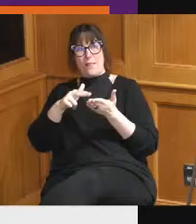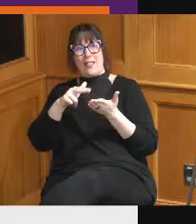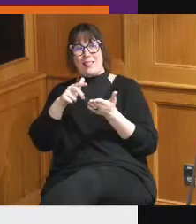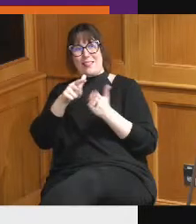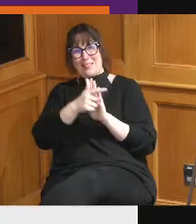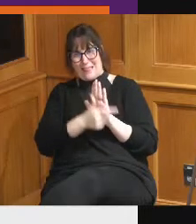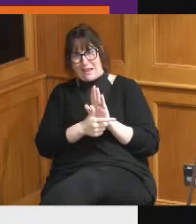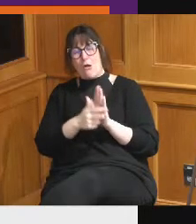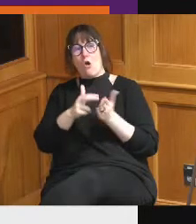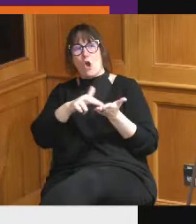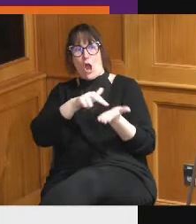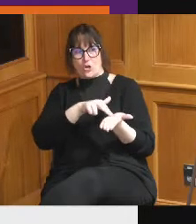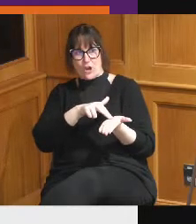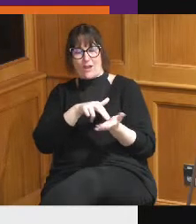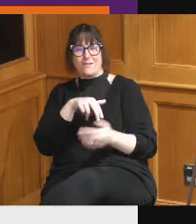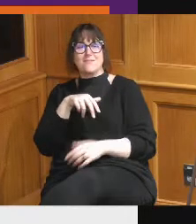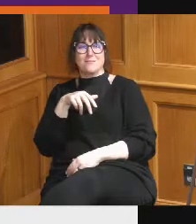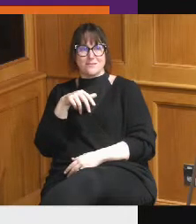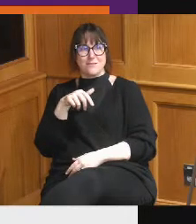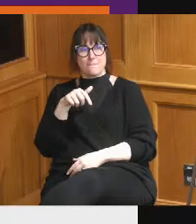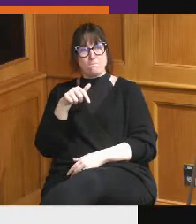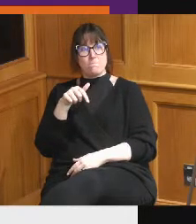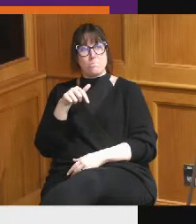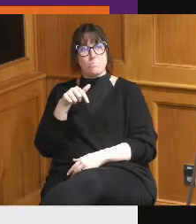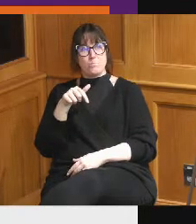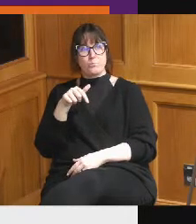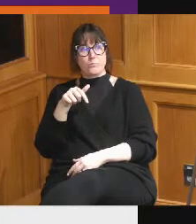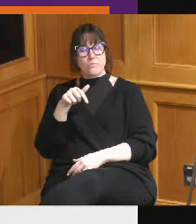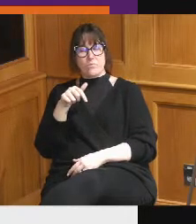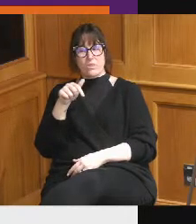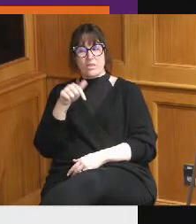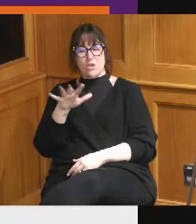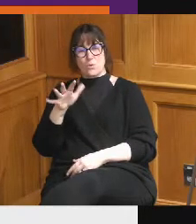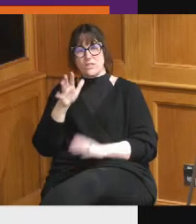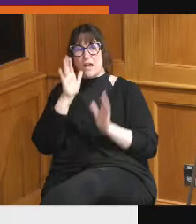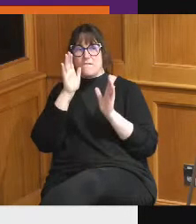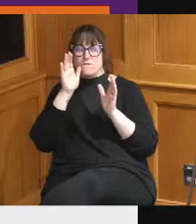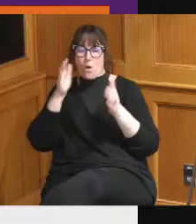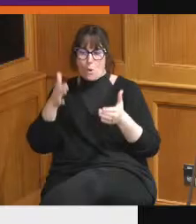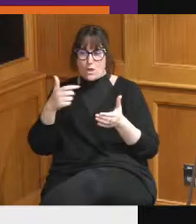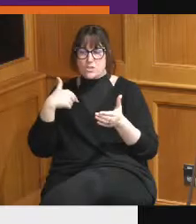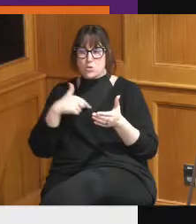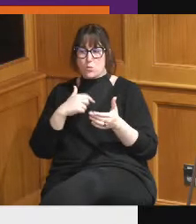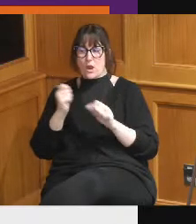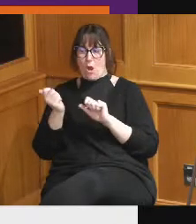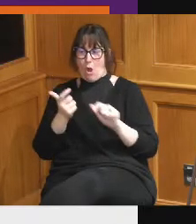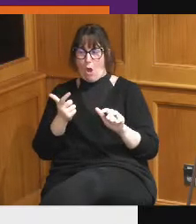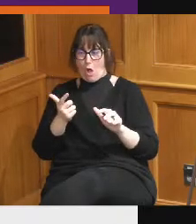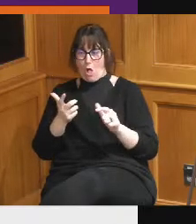this is there wasn't there was a an a sort of focus that we all wanted to have as well on